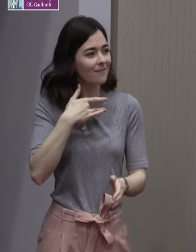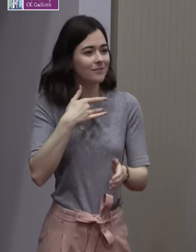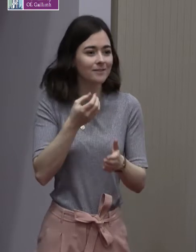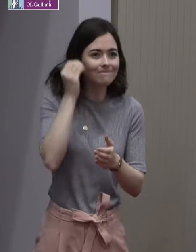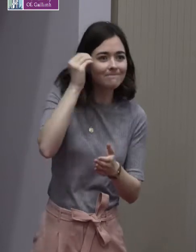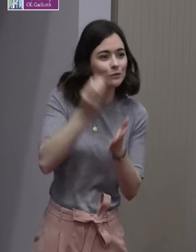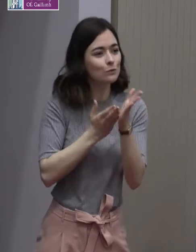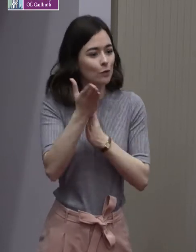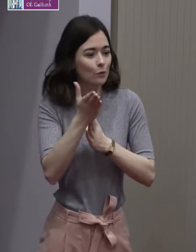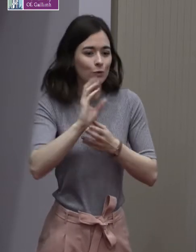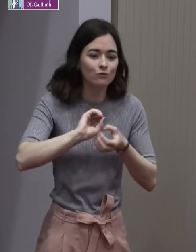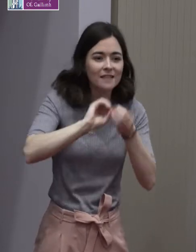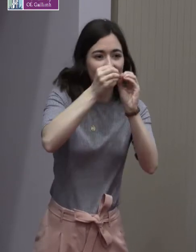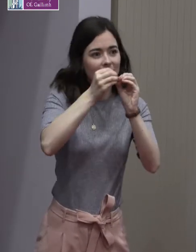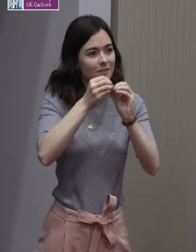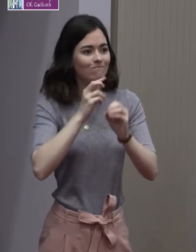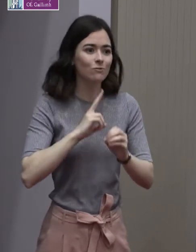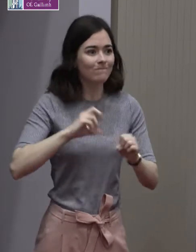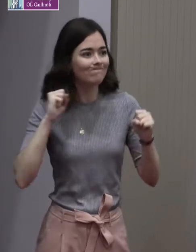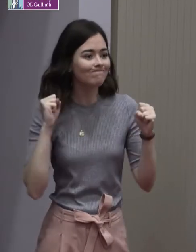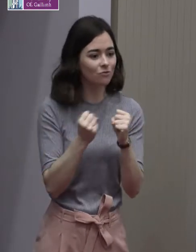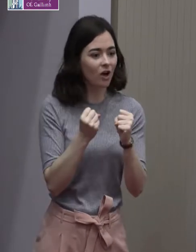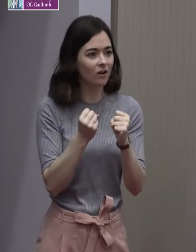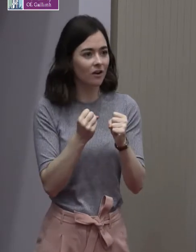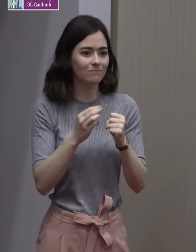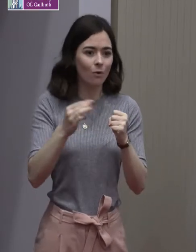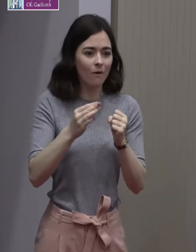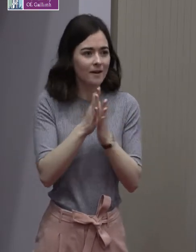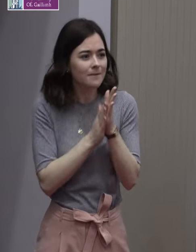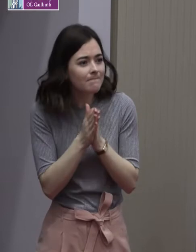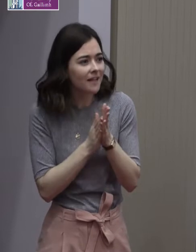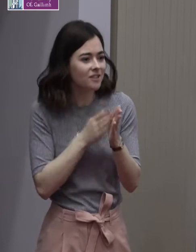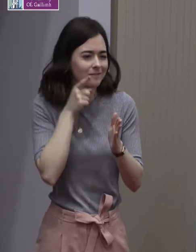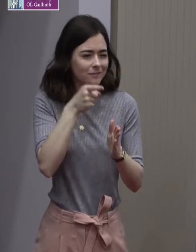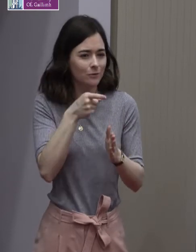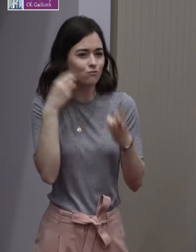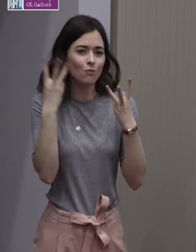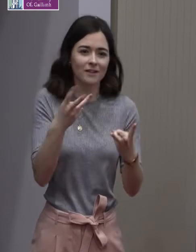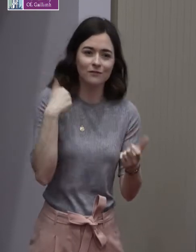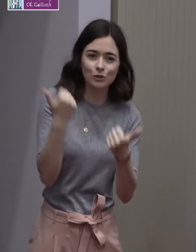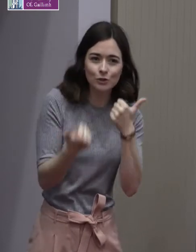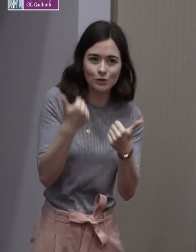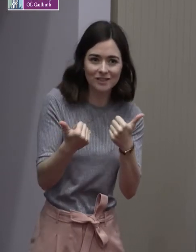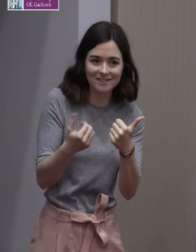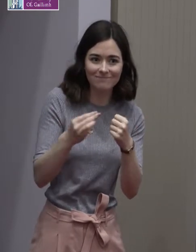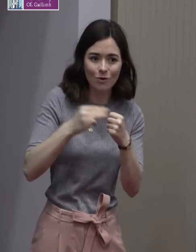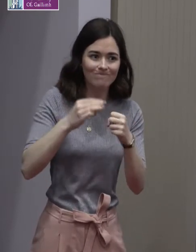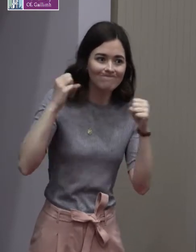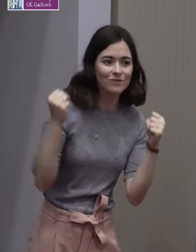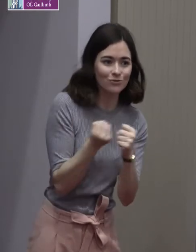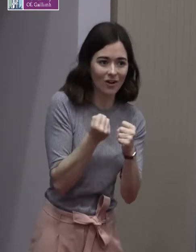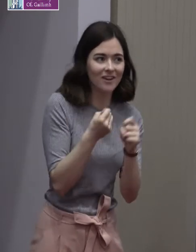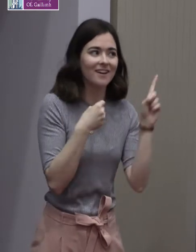makes your voice ber, passion, deeper and your quest for justice more infinite.